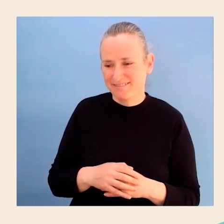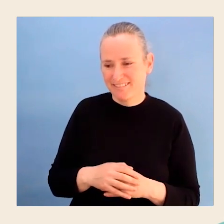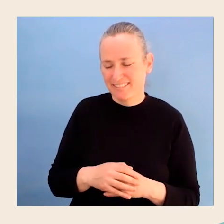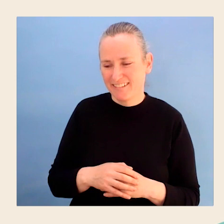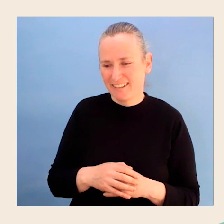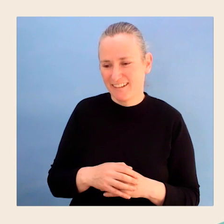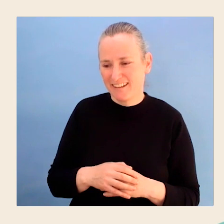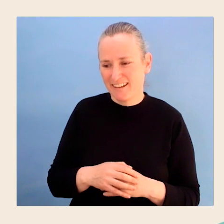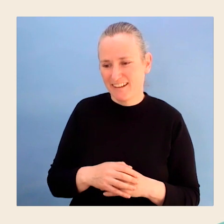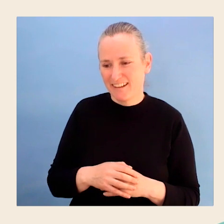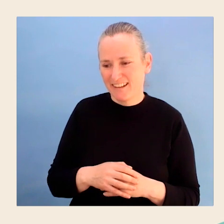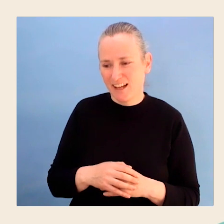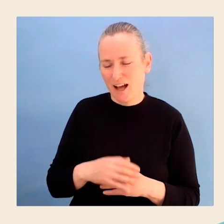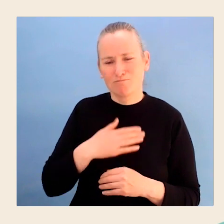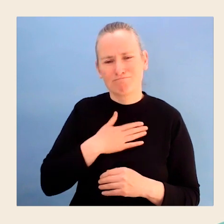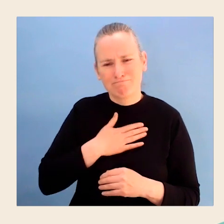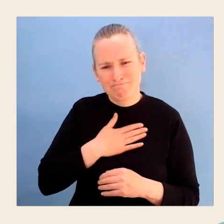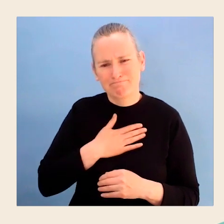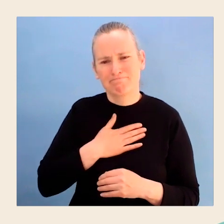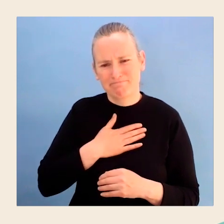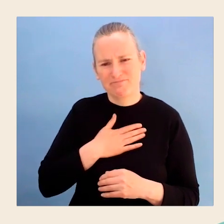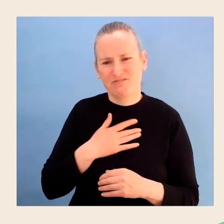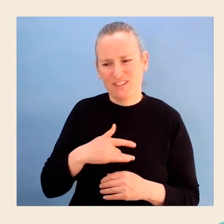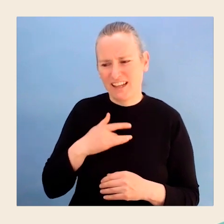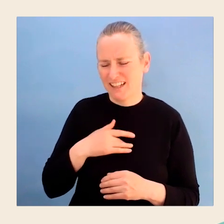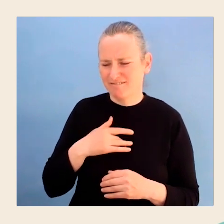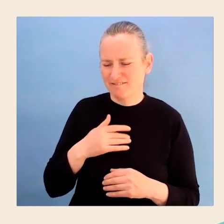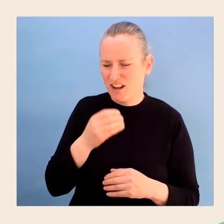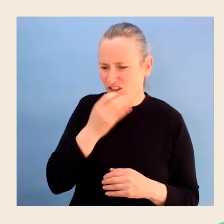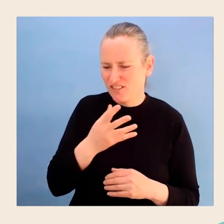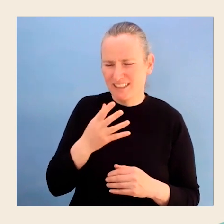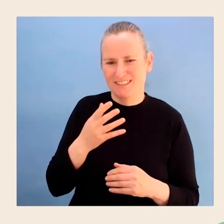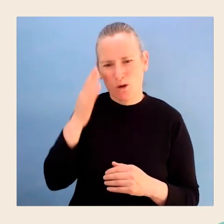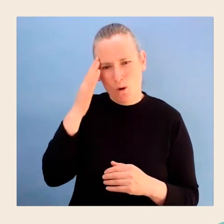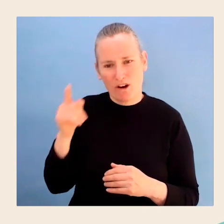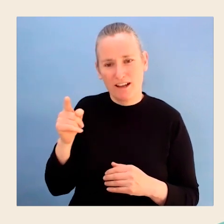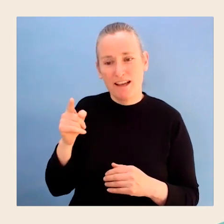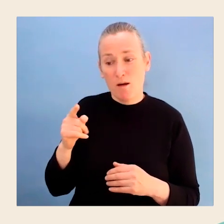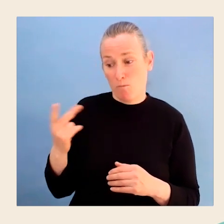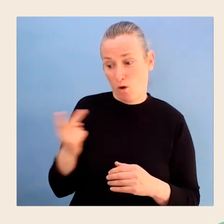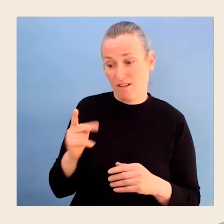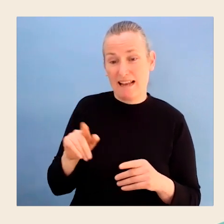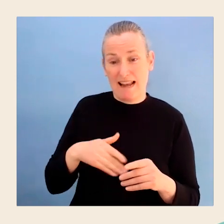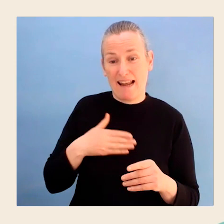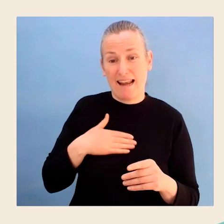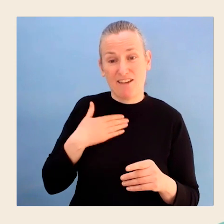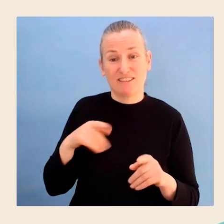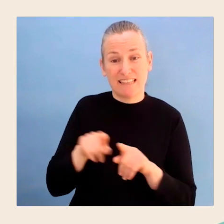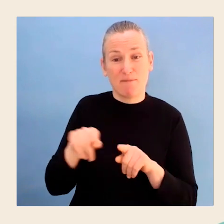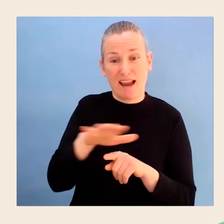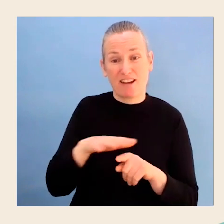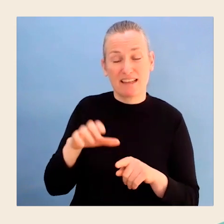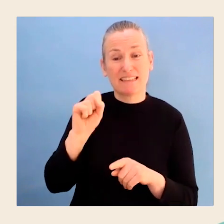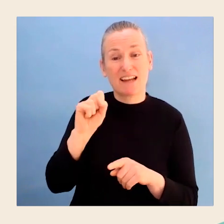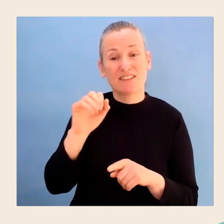the diversity of thought, Alice, has also lived that neurodiversity area. I'm glad to have crossed paths